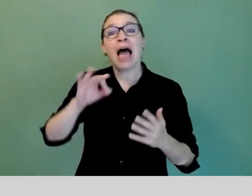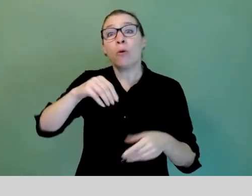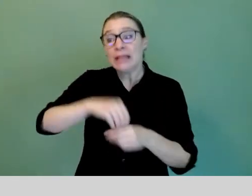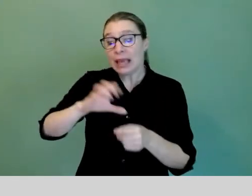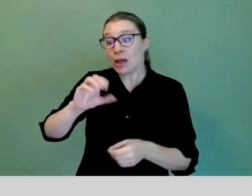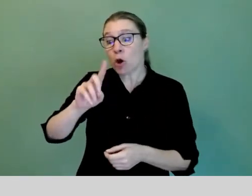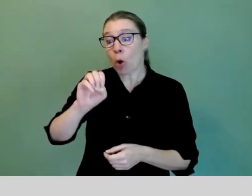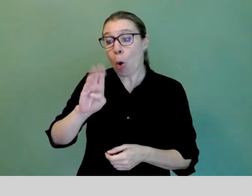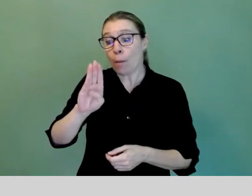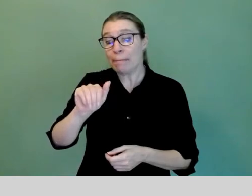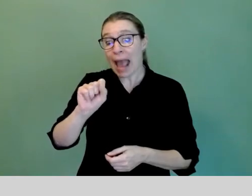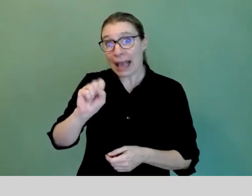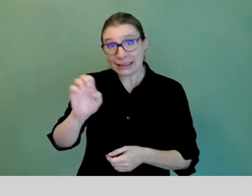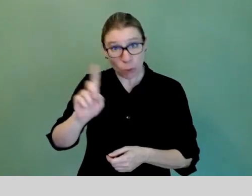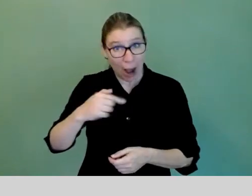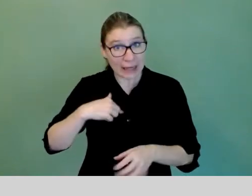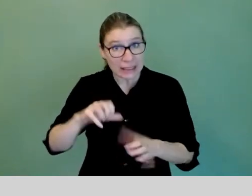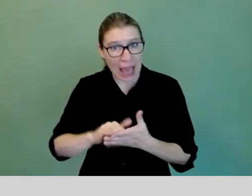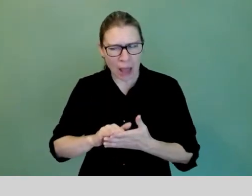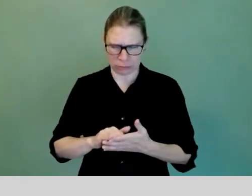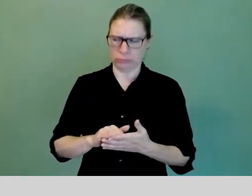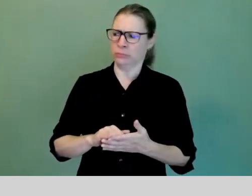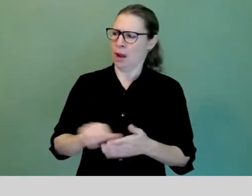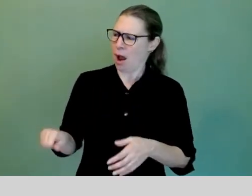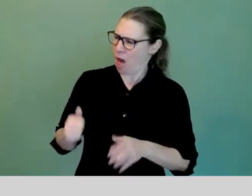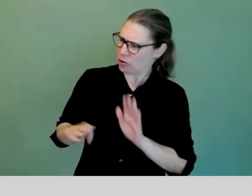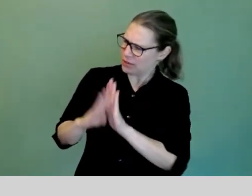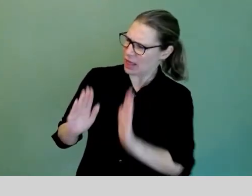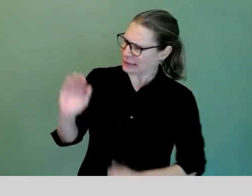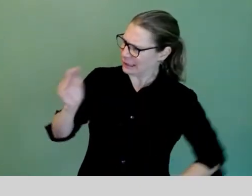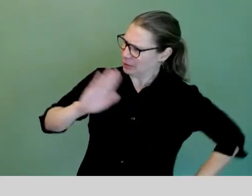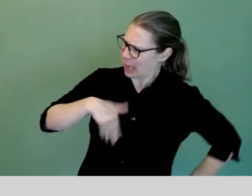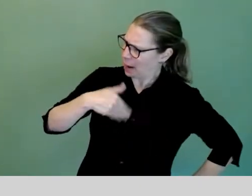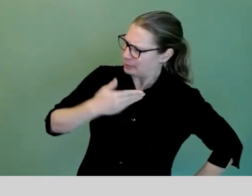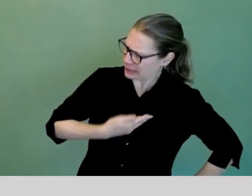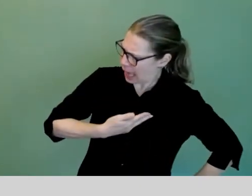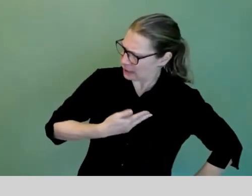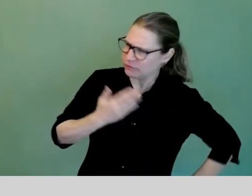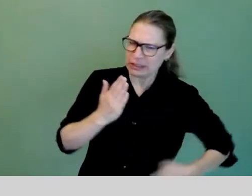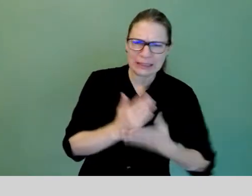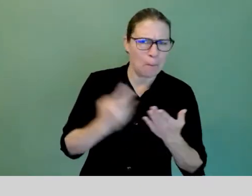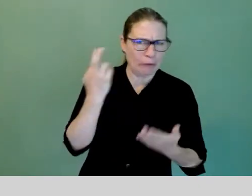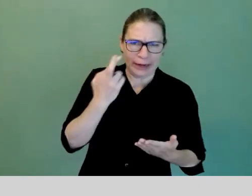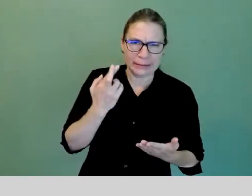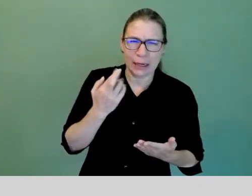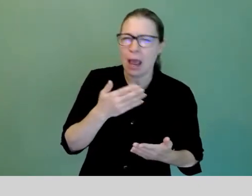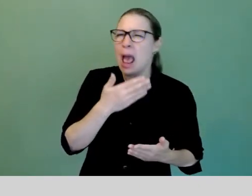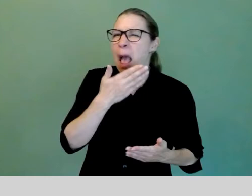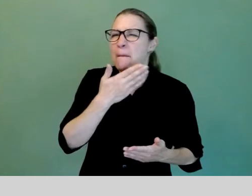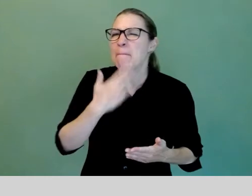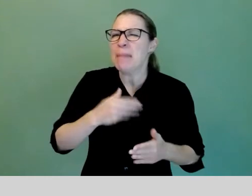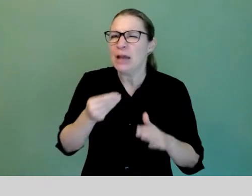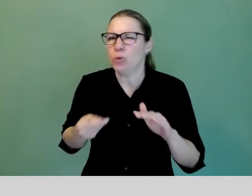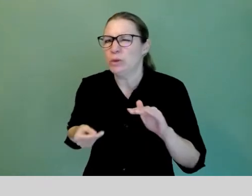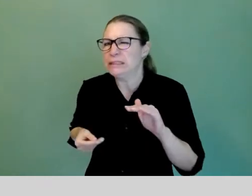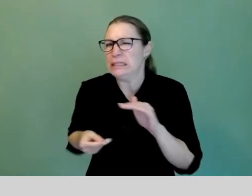where I've done this, for some reason, my fellow developers can get upset. It's better to sneak in the correct value of pi